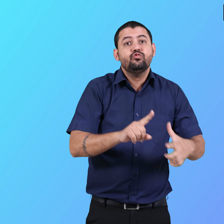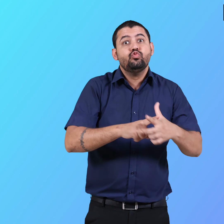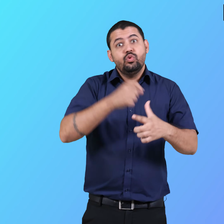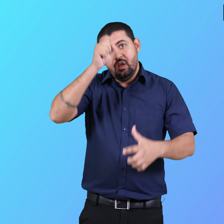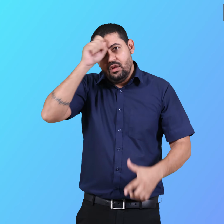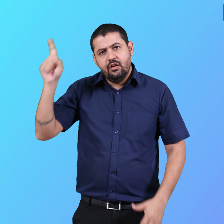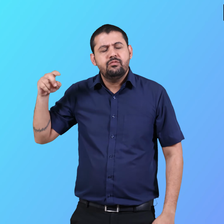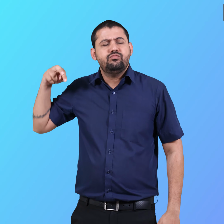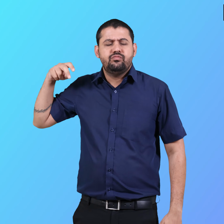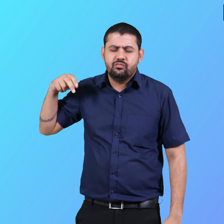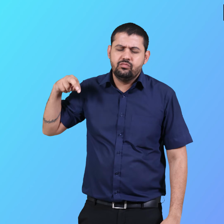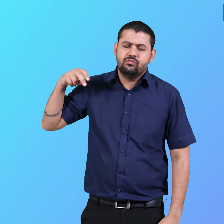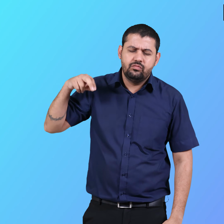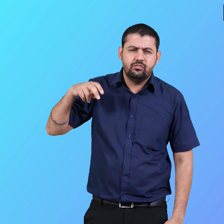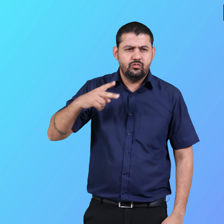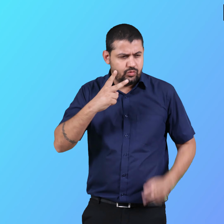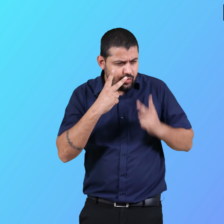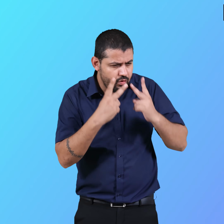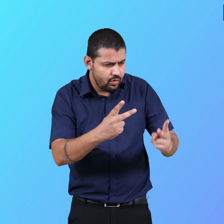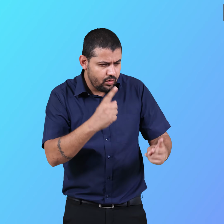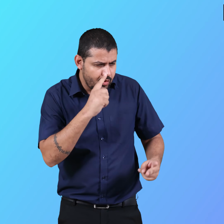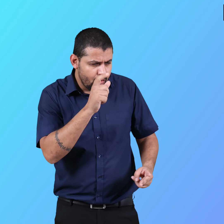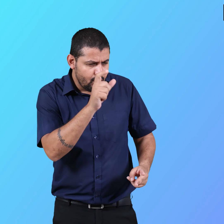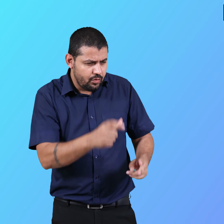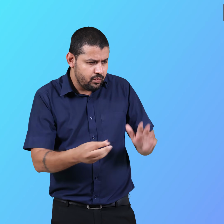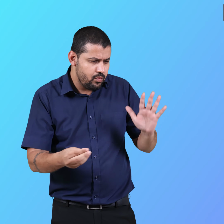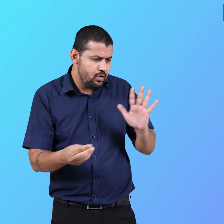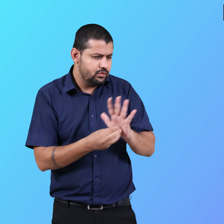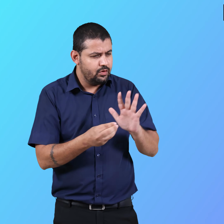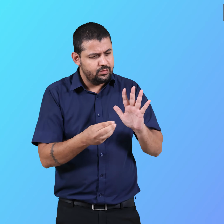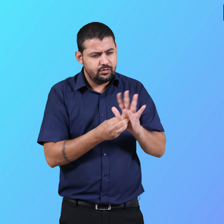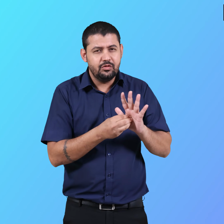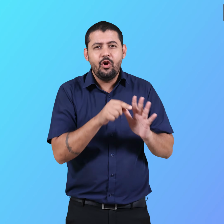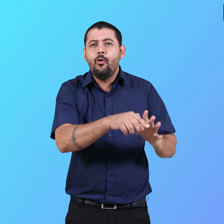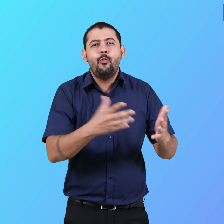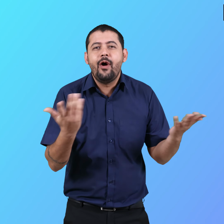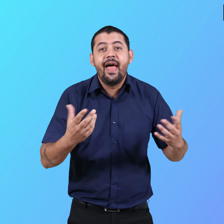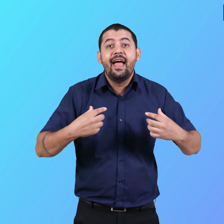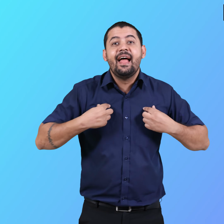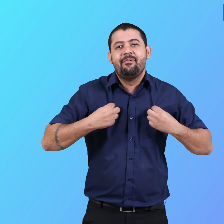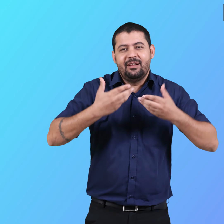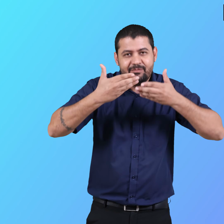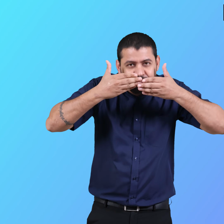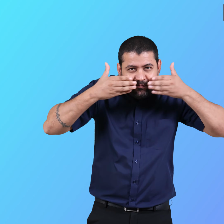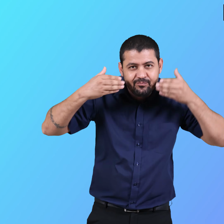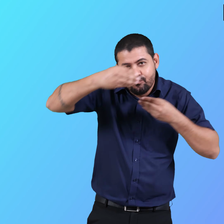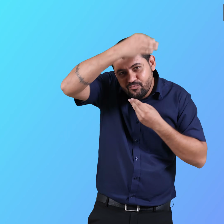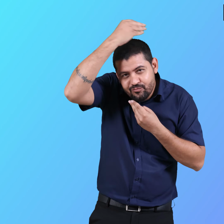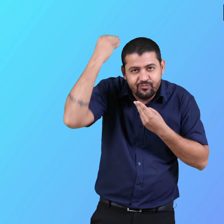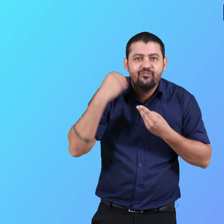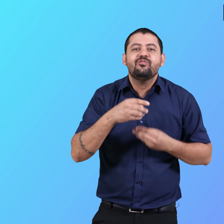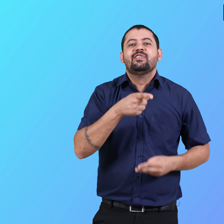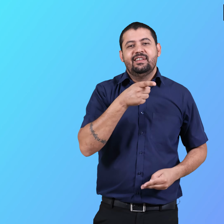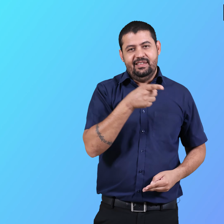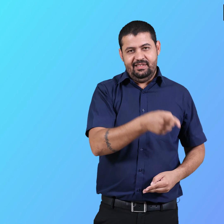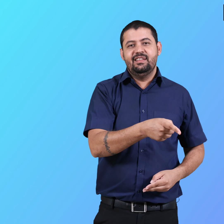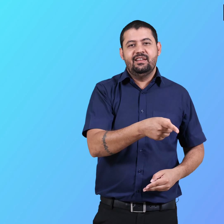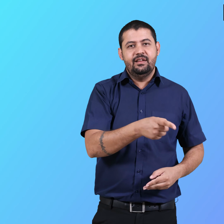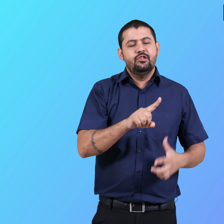When Judah saw her, he thought she was a prostitute, since her face was covered with a veil.